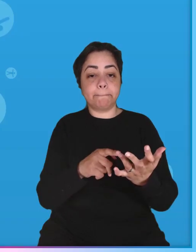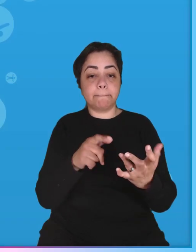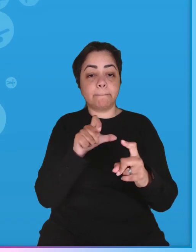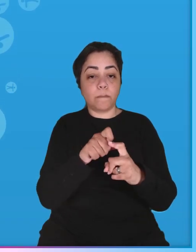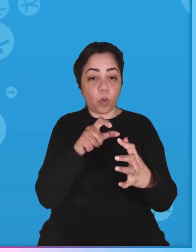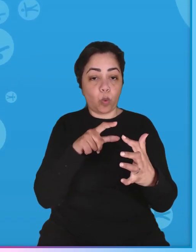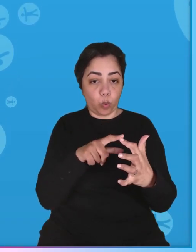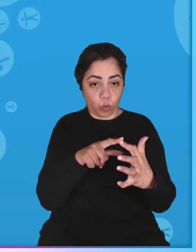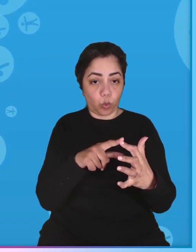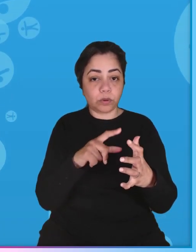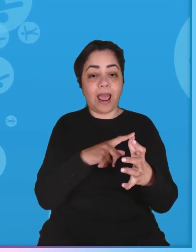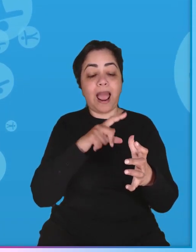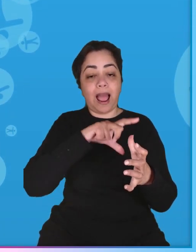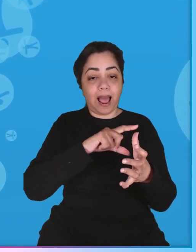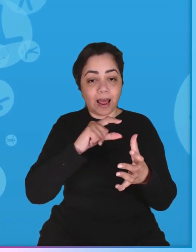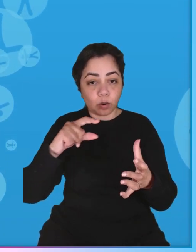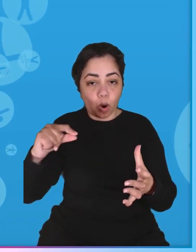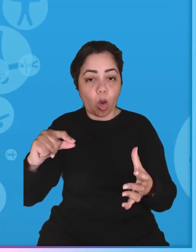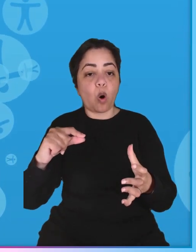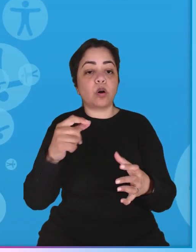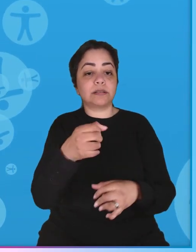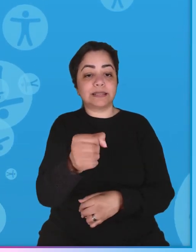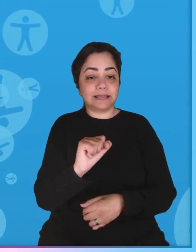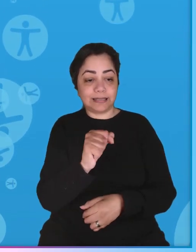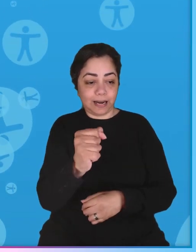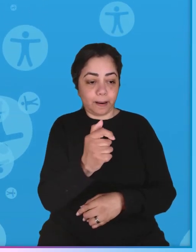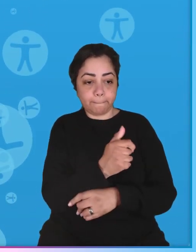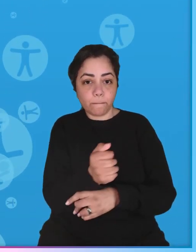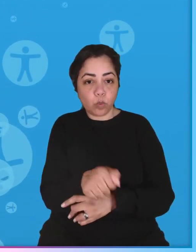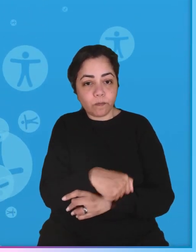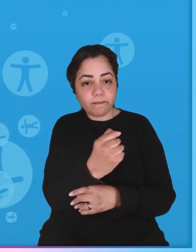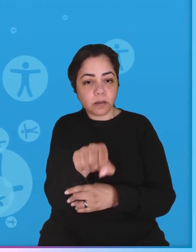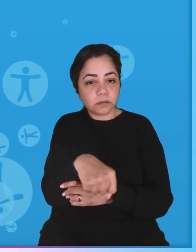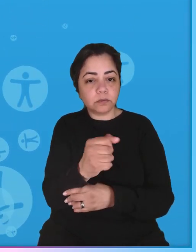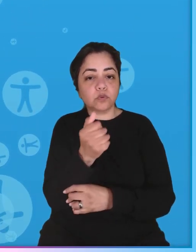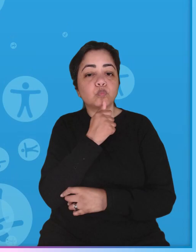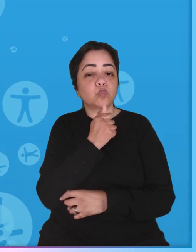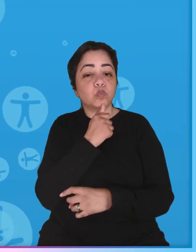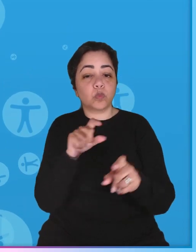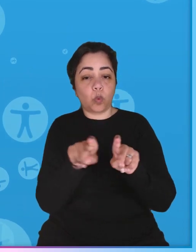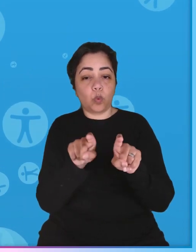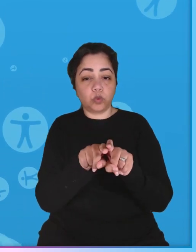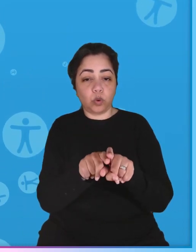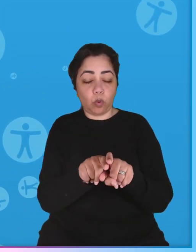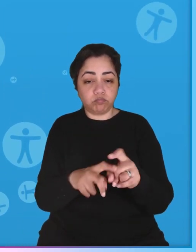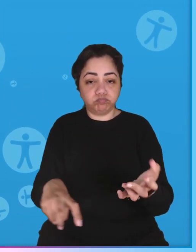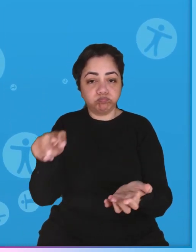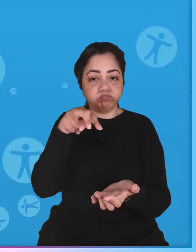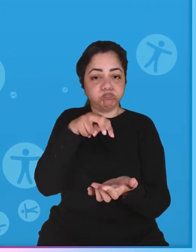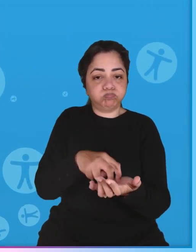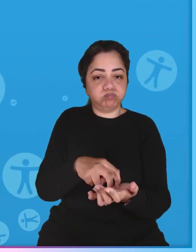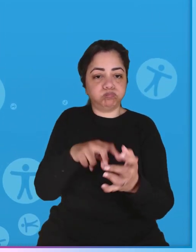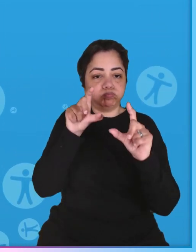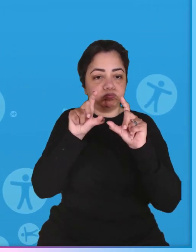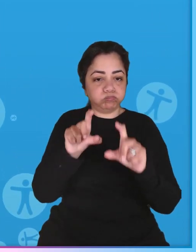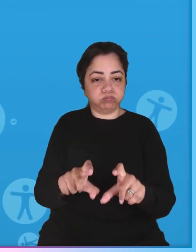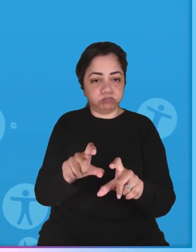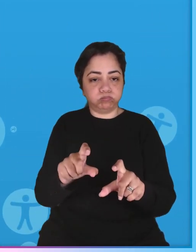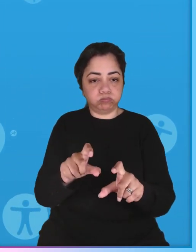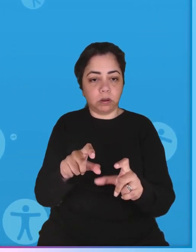[Laura Kate Dale] Hi everyone, Laura here again. Thank you so much for being here, and watching the very first Access-Ability Summer Showcase.